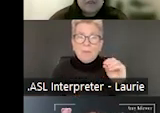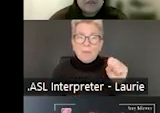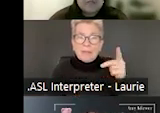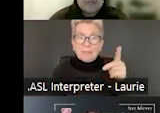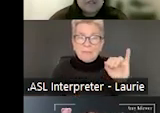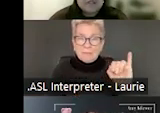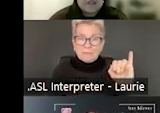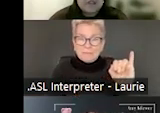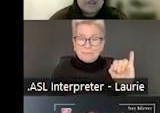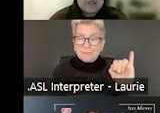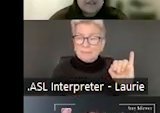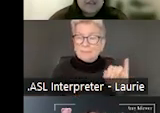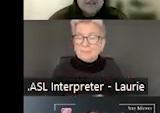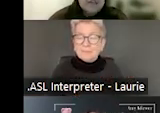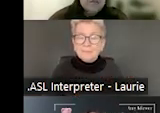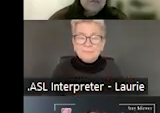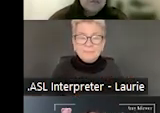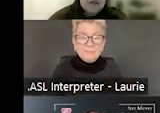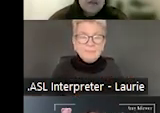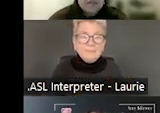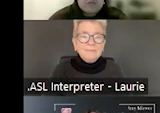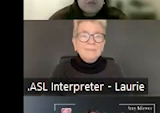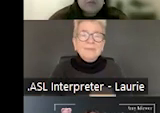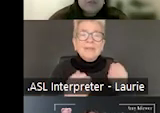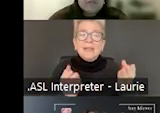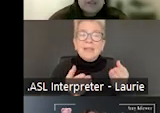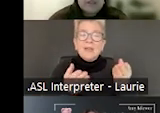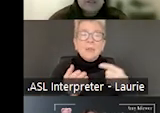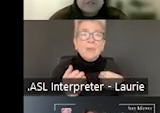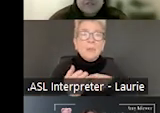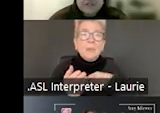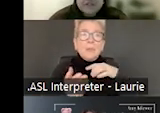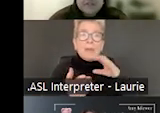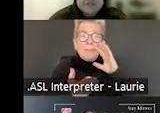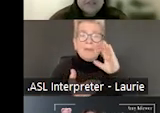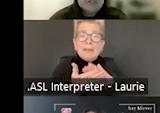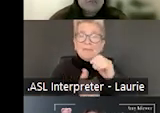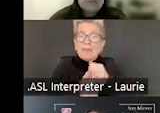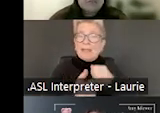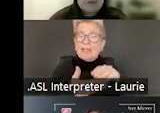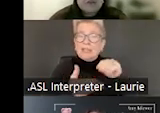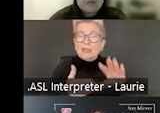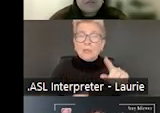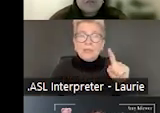Public Instruction; and at OSPI we believe that each student needs to be prepared for